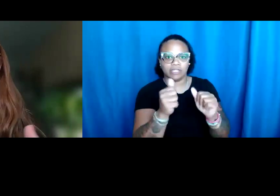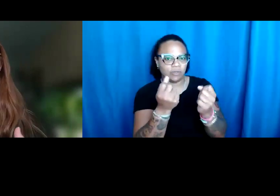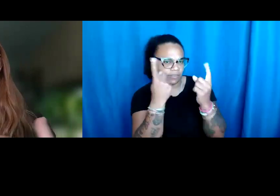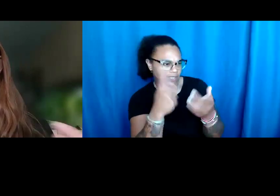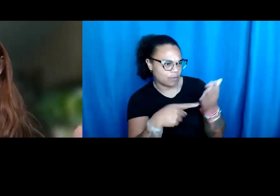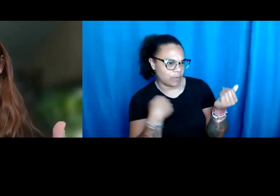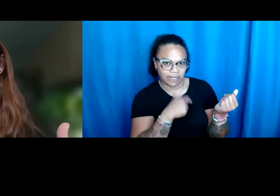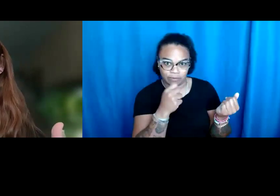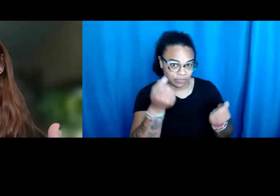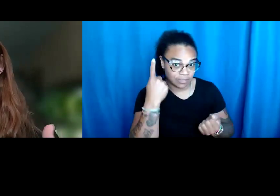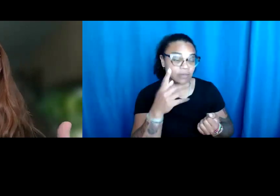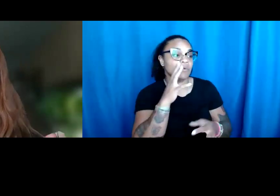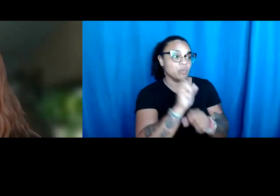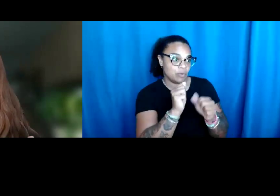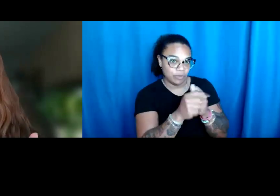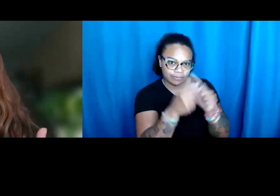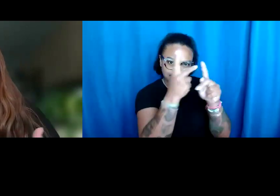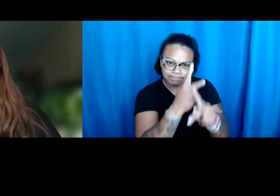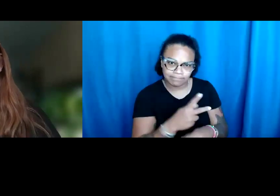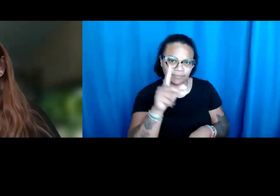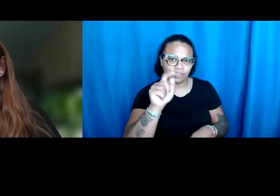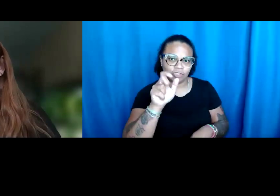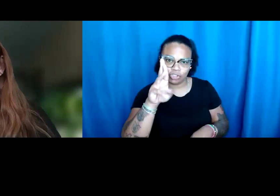We are going to work with you to figure out what the terms should be and how much funding